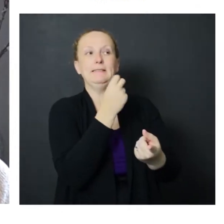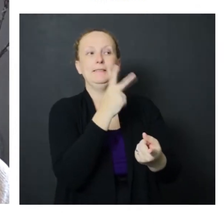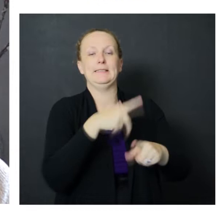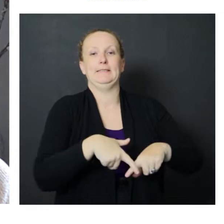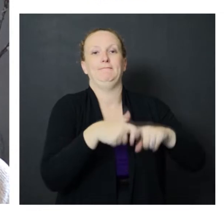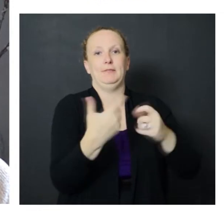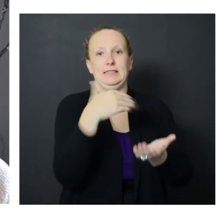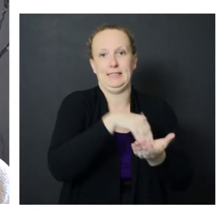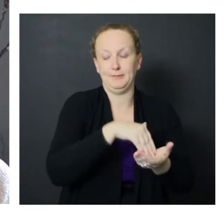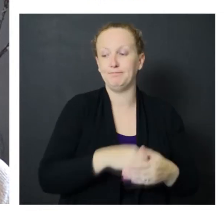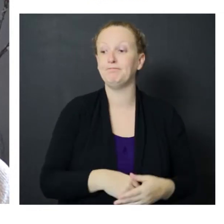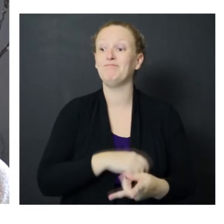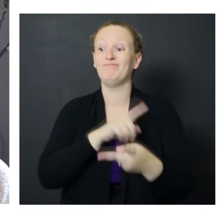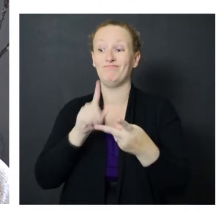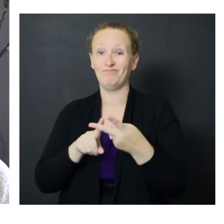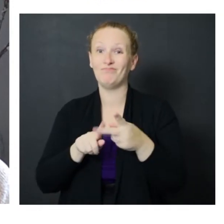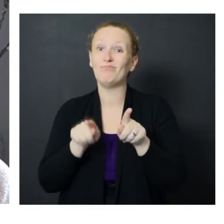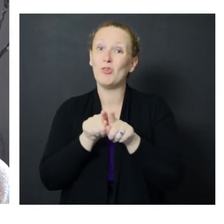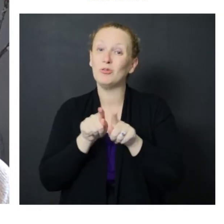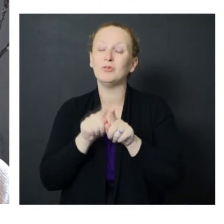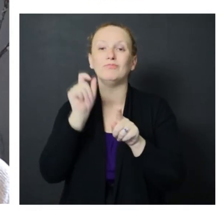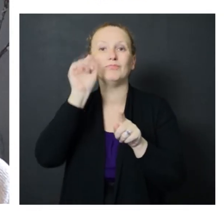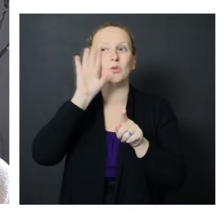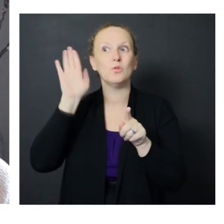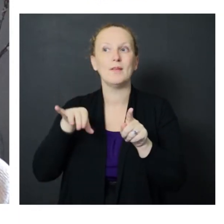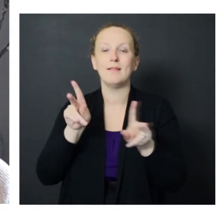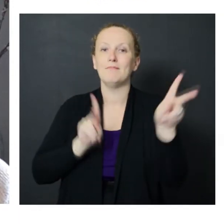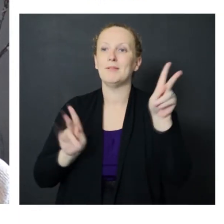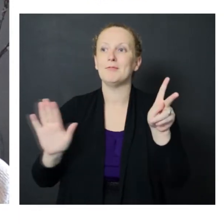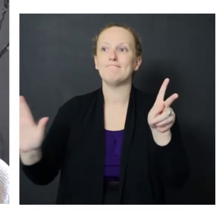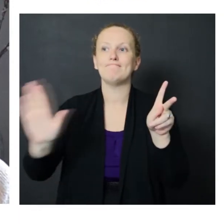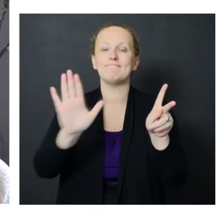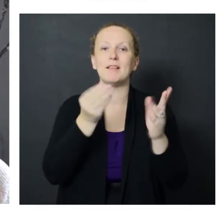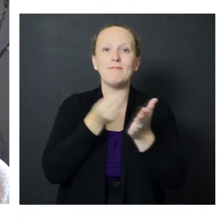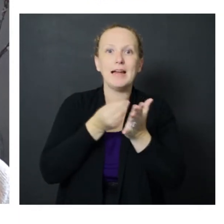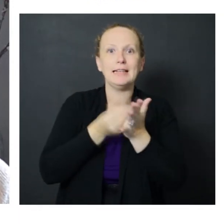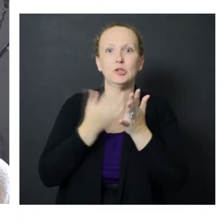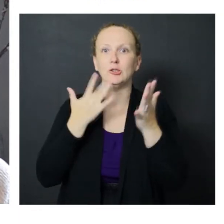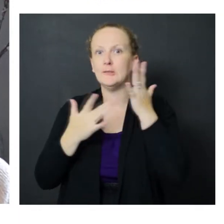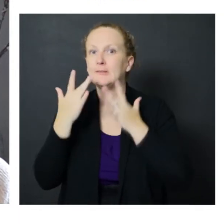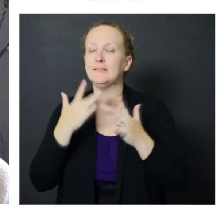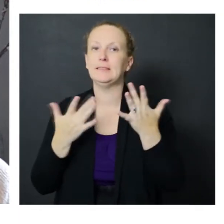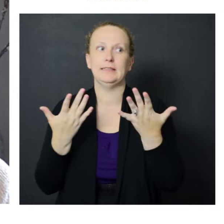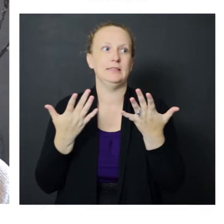have financial burden right now for different, from different angles coming at us,